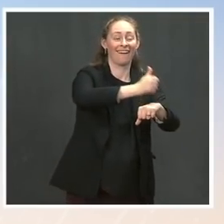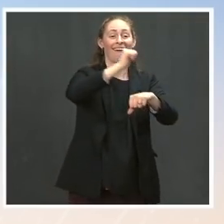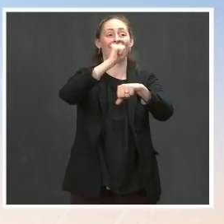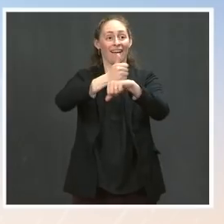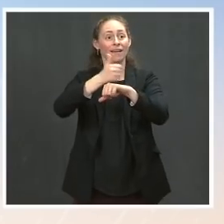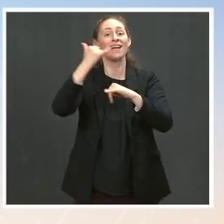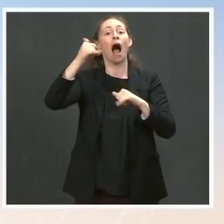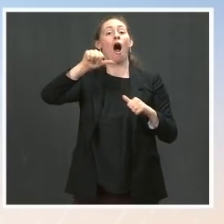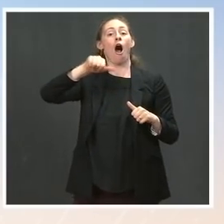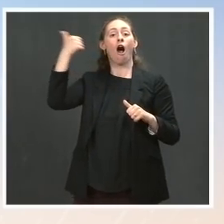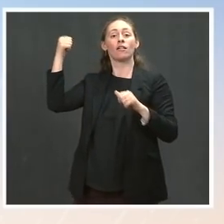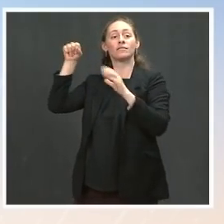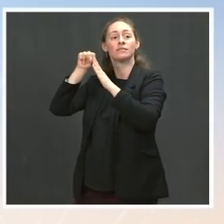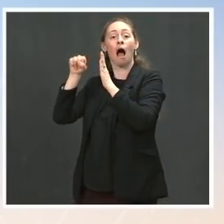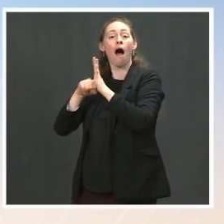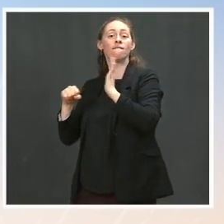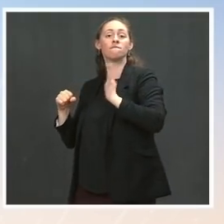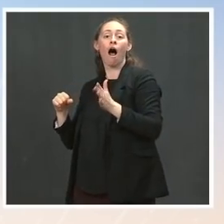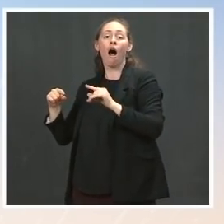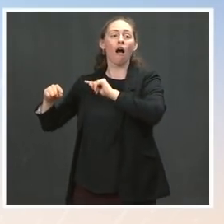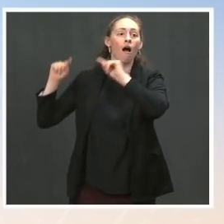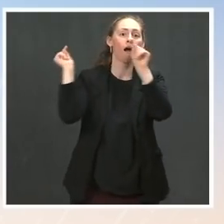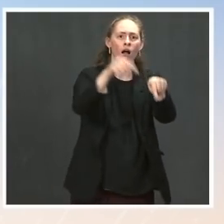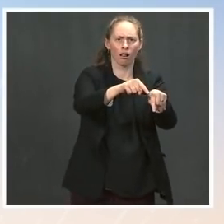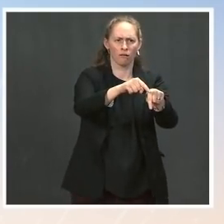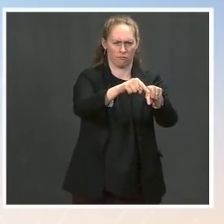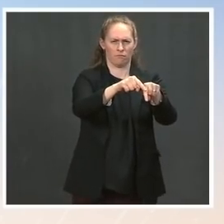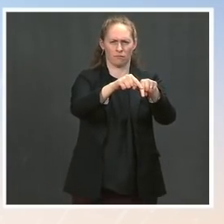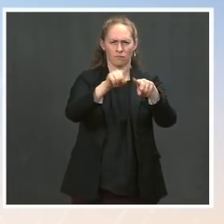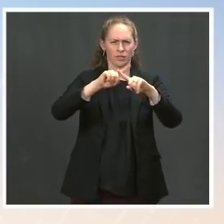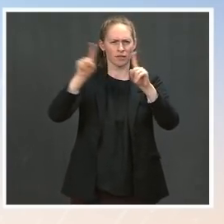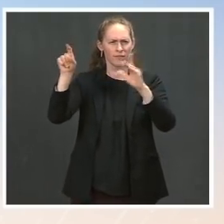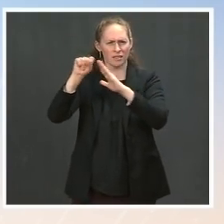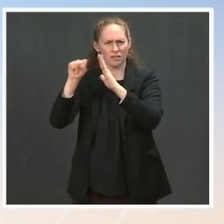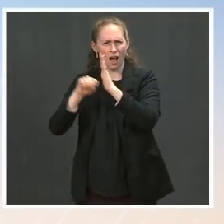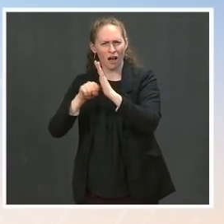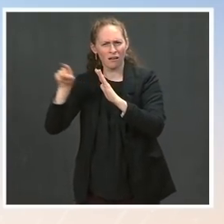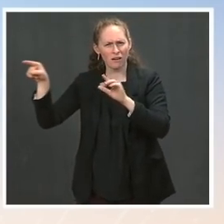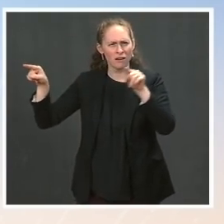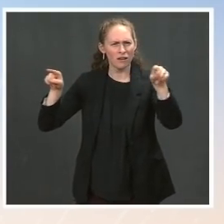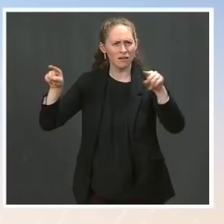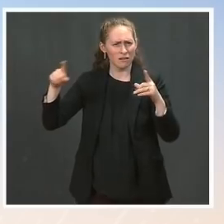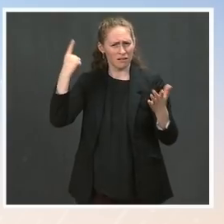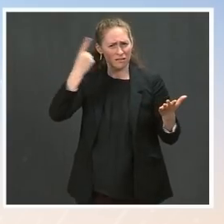Ms. Psaki: Yeah. The Press: -- the preliminary steps -- but has the White House been in touch with these governors to see what they can do now?